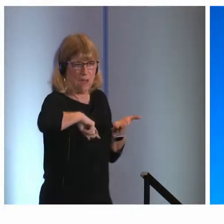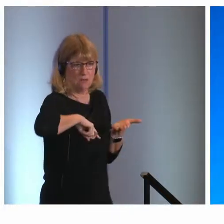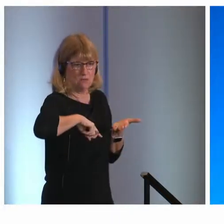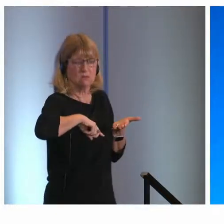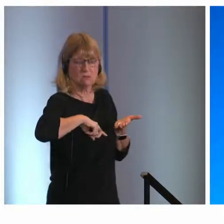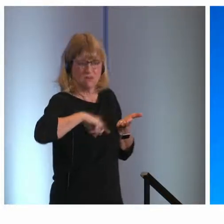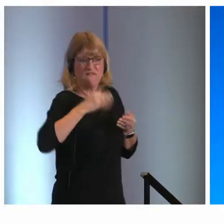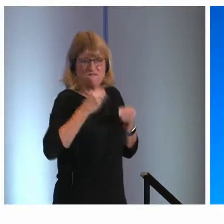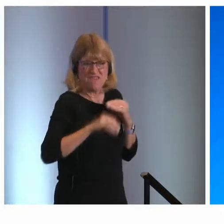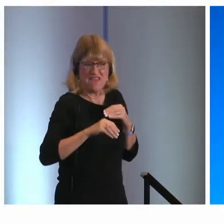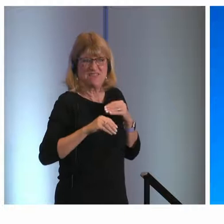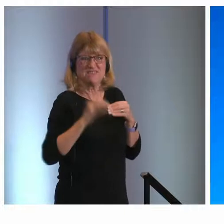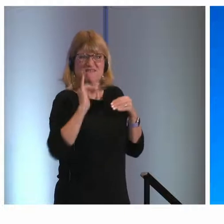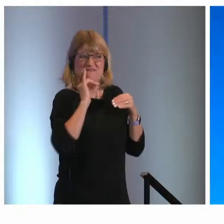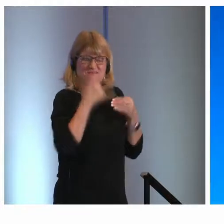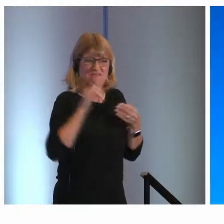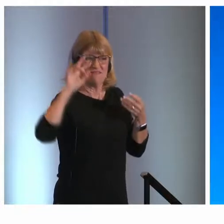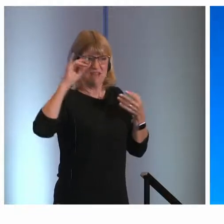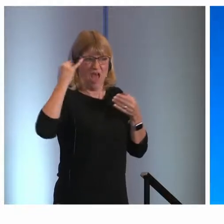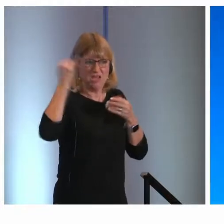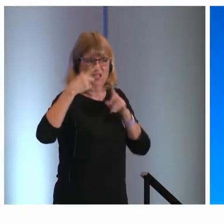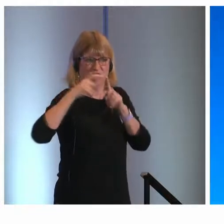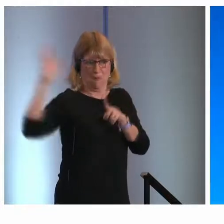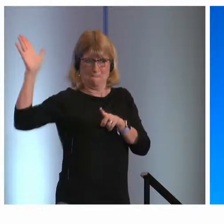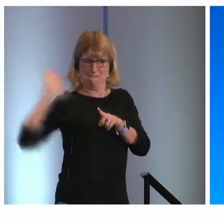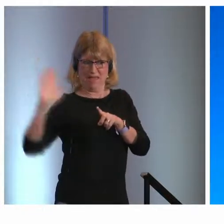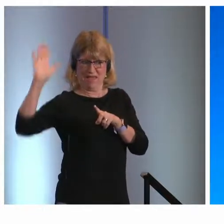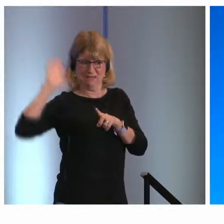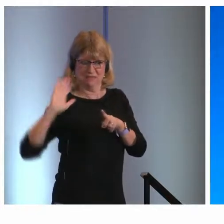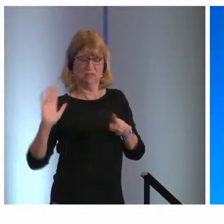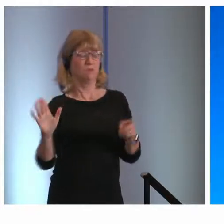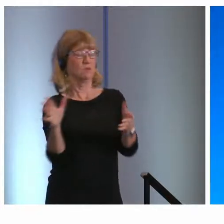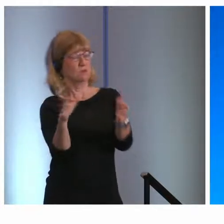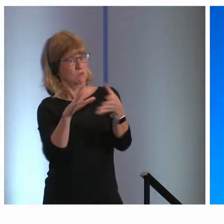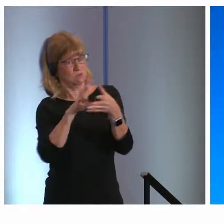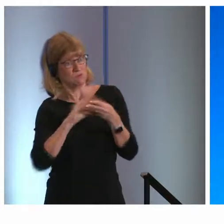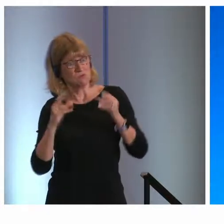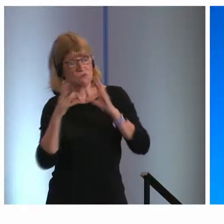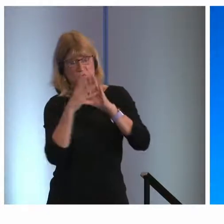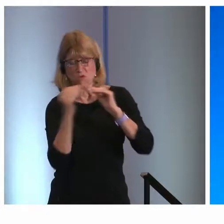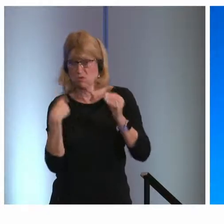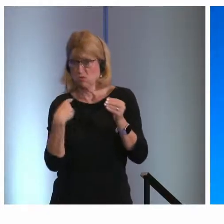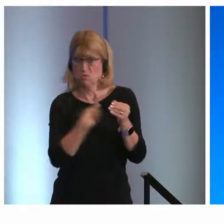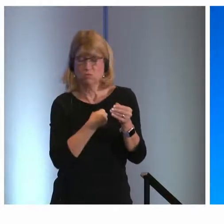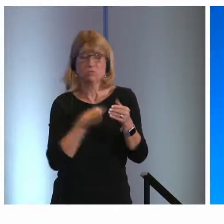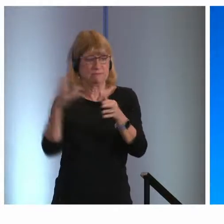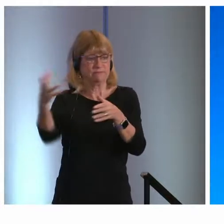inequities, of the past. So, the goal is to involve